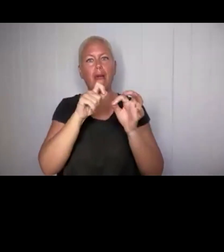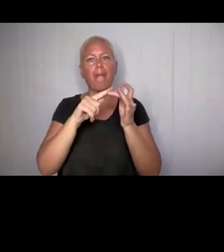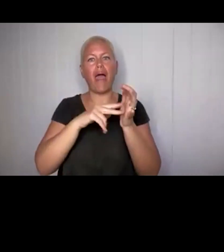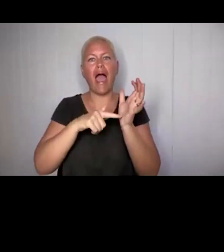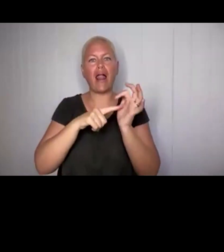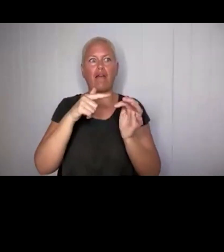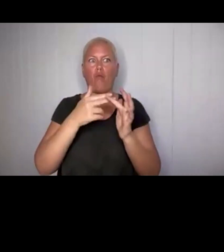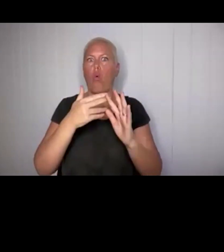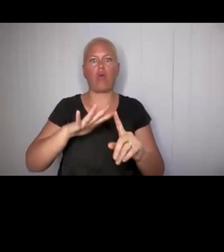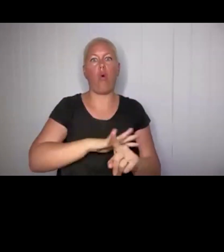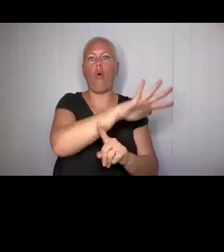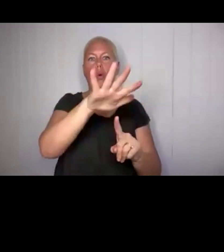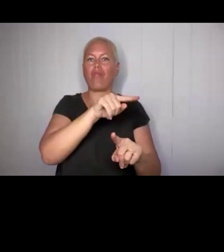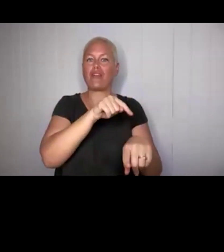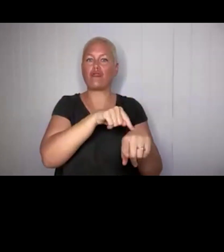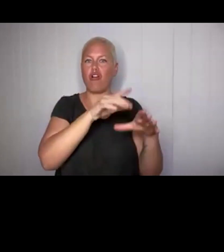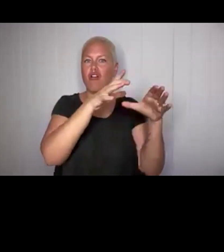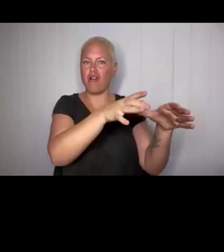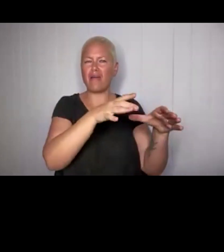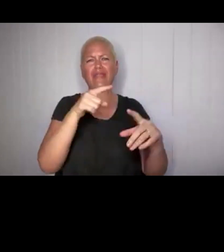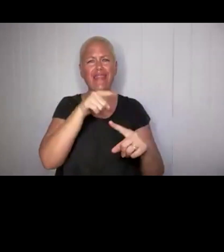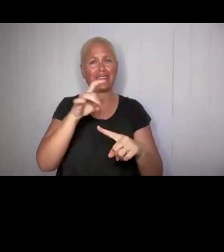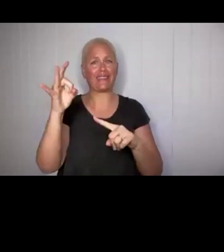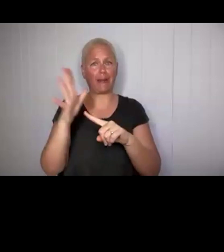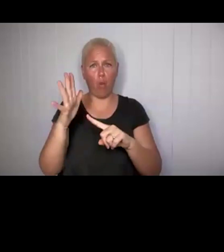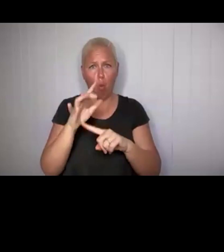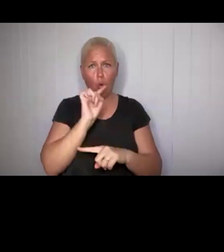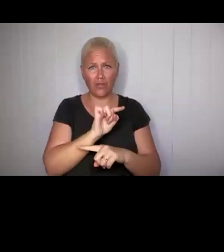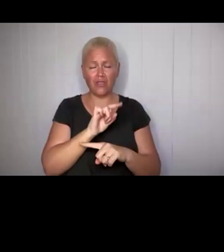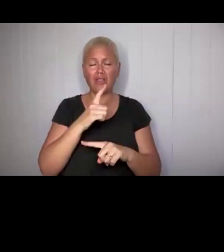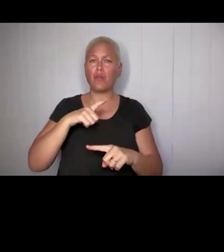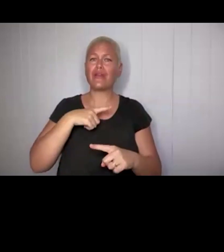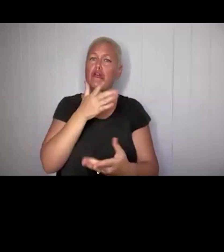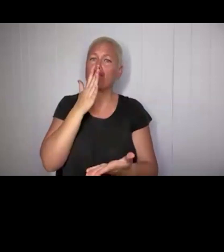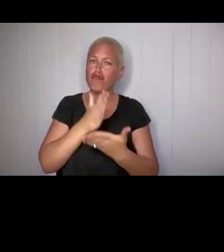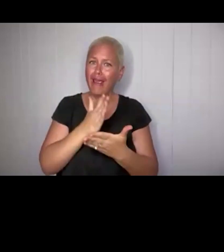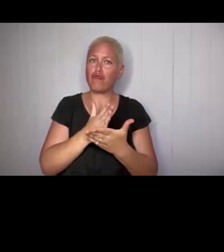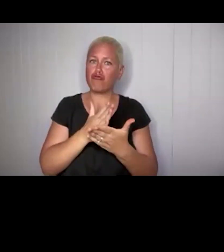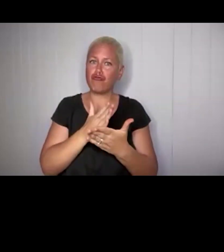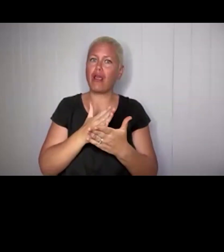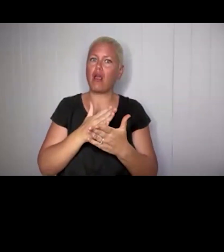period. This is really critical, because it is a really, really long exhibition. It runs from April